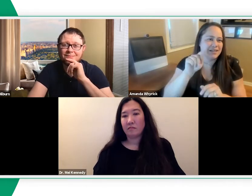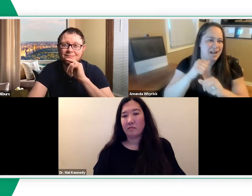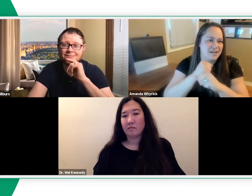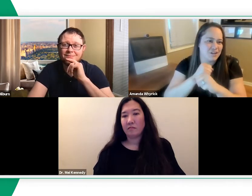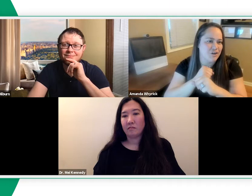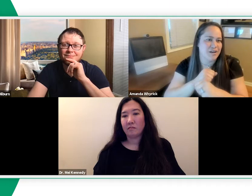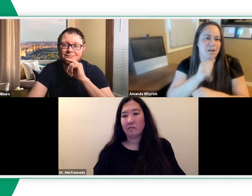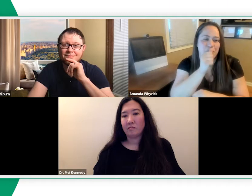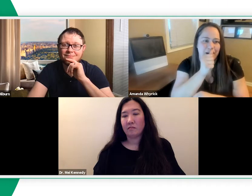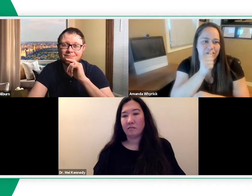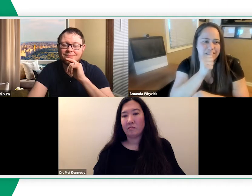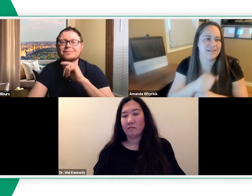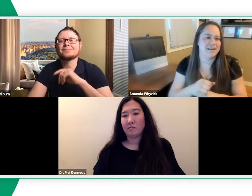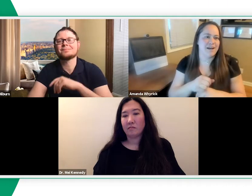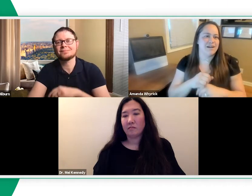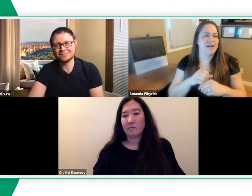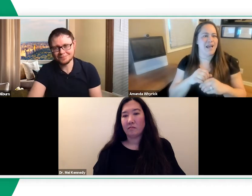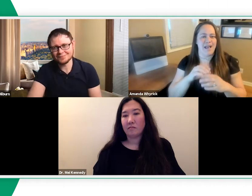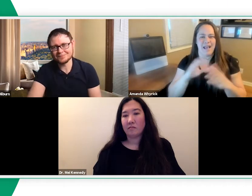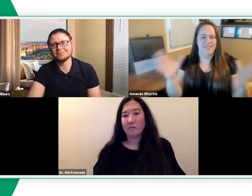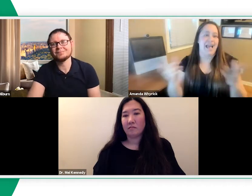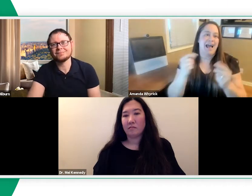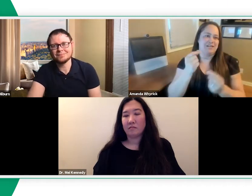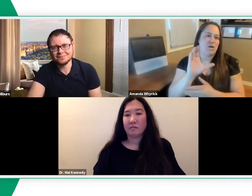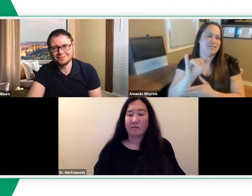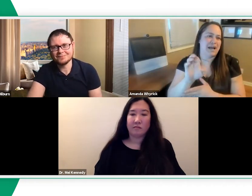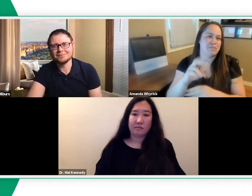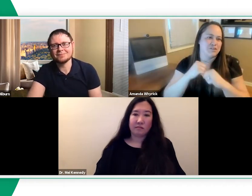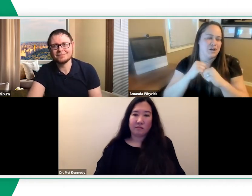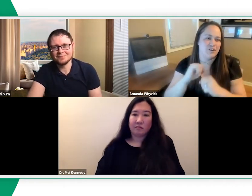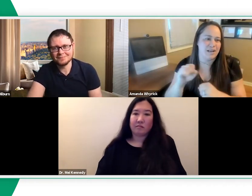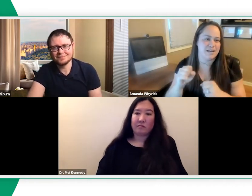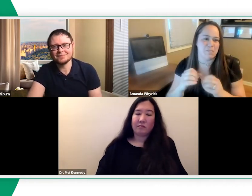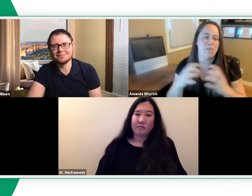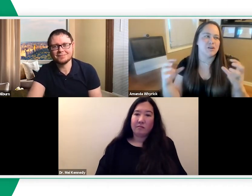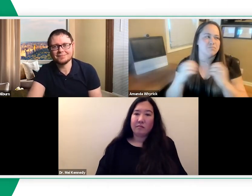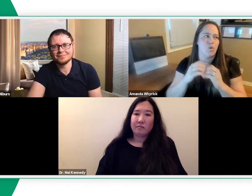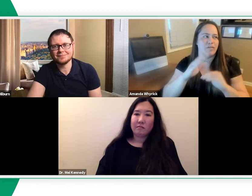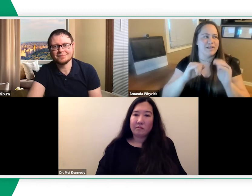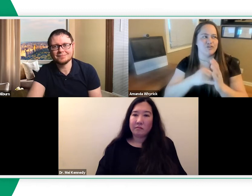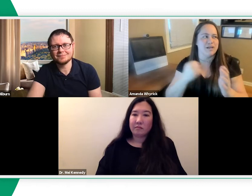data security, privacy. And that is what cybersecurity is, much more